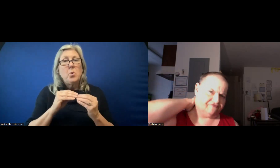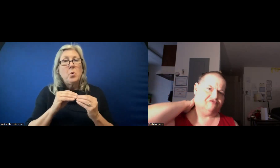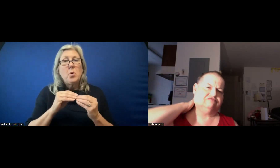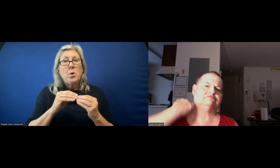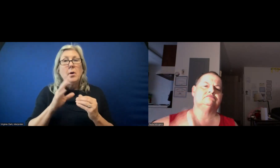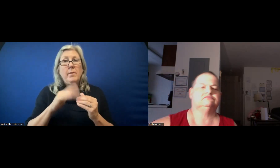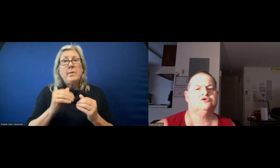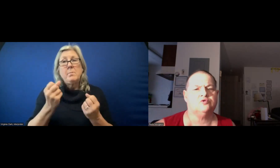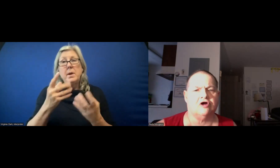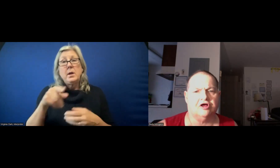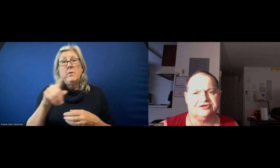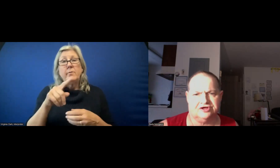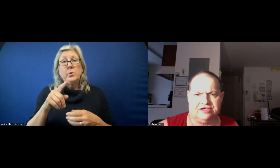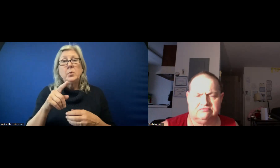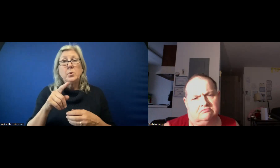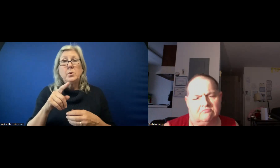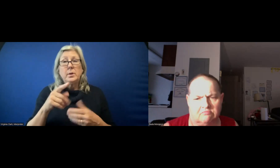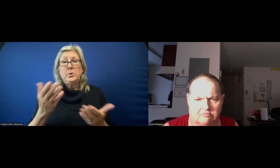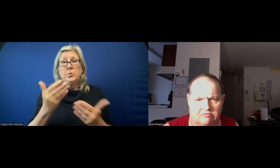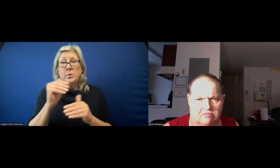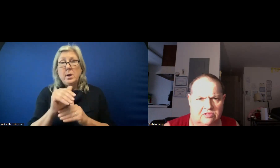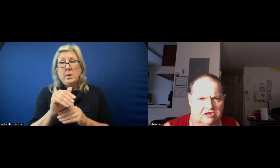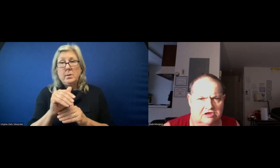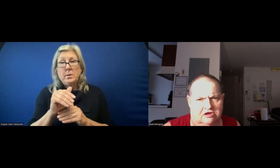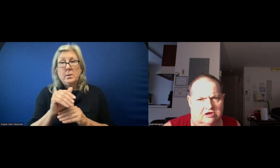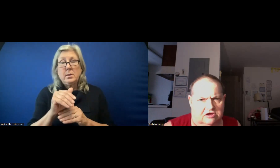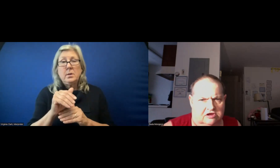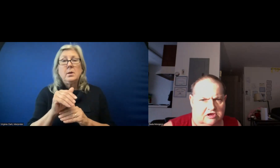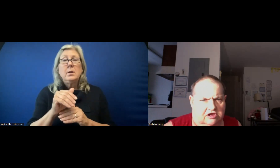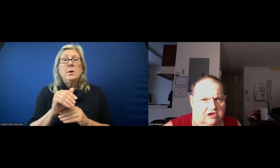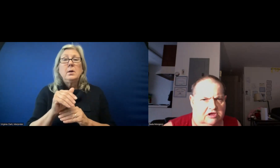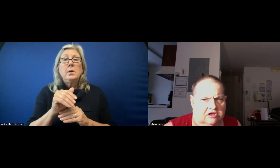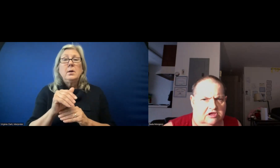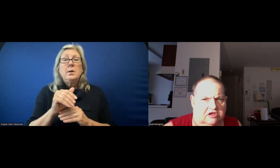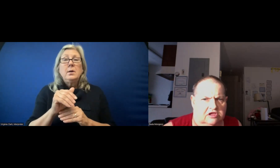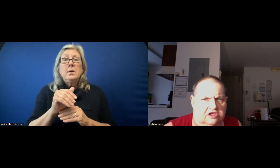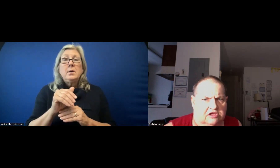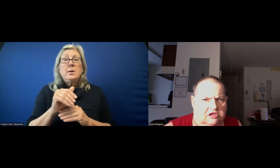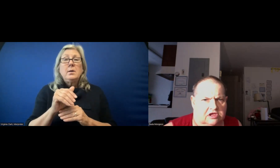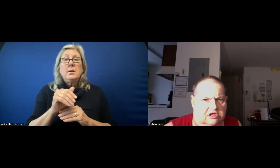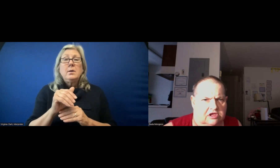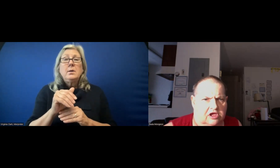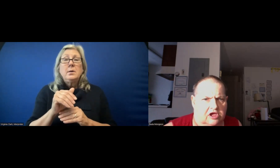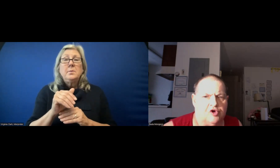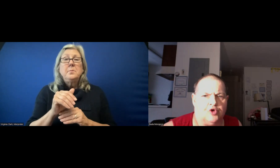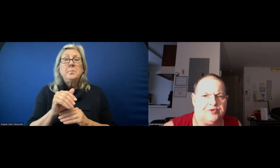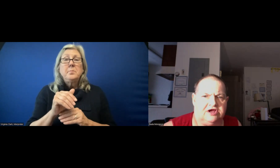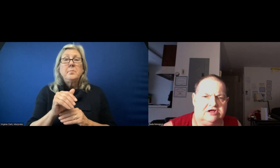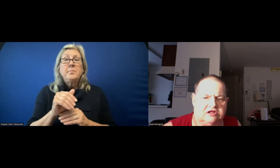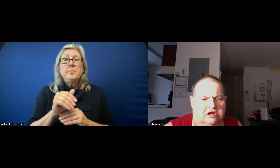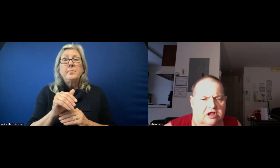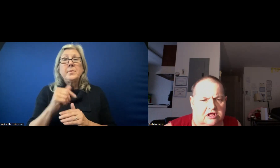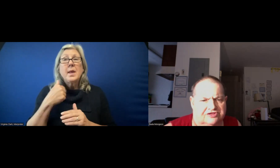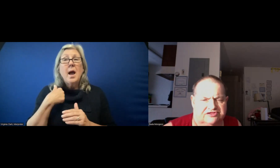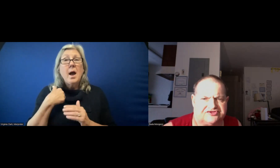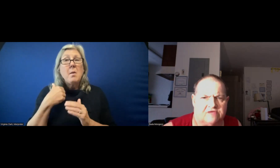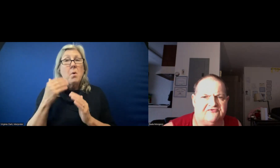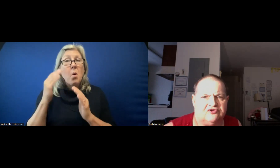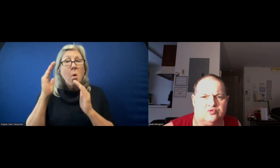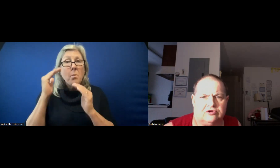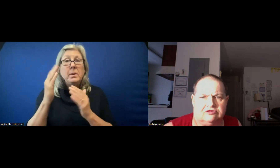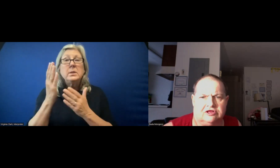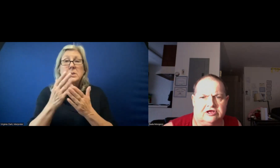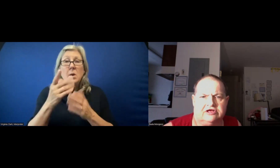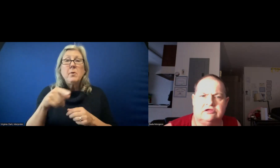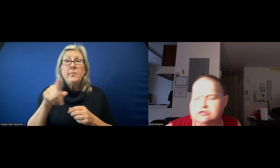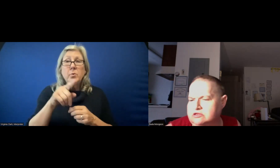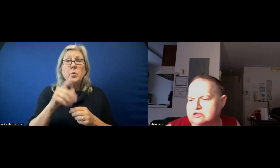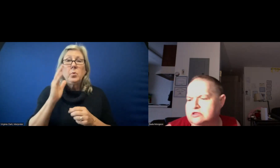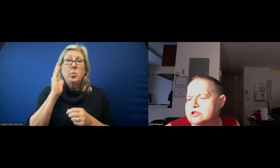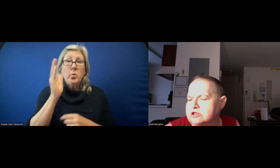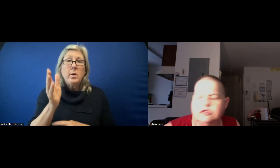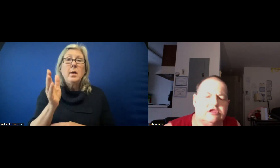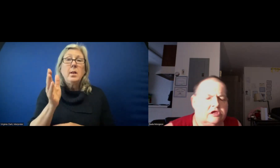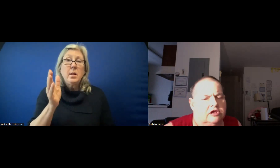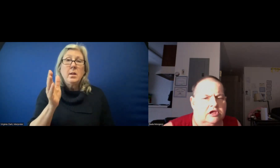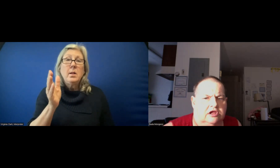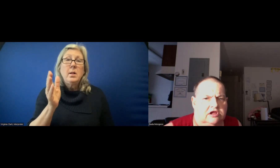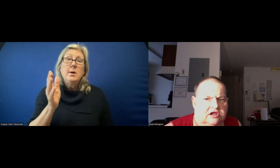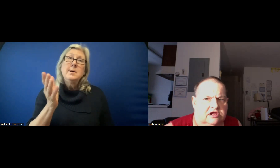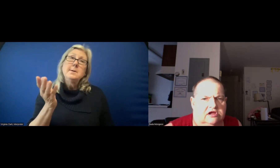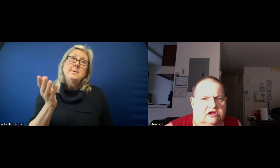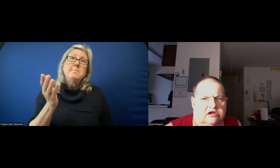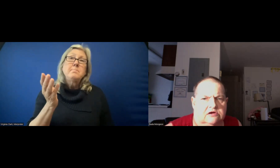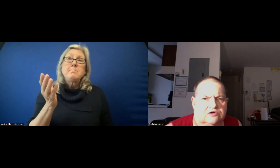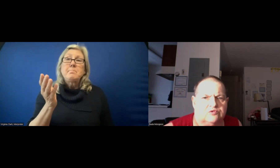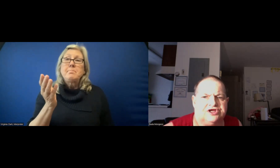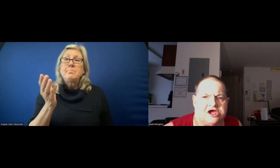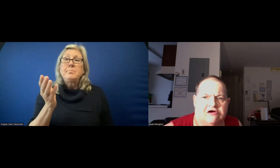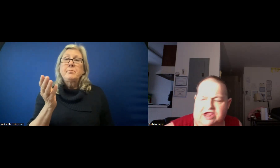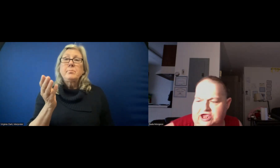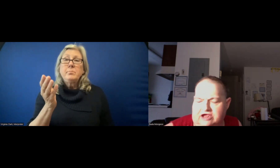you who are on tonight. I'm hoping some of you will reach out and